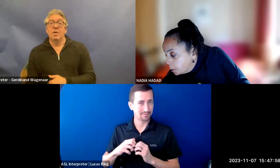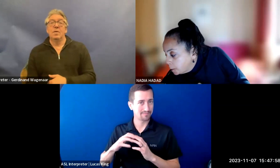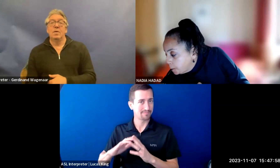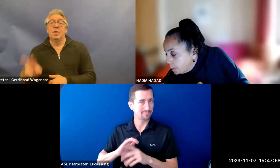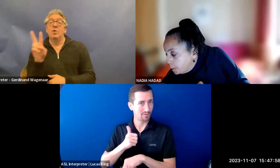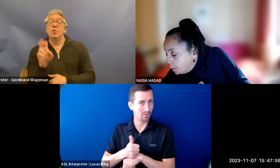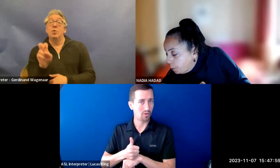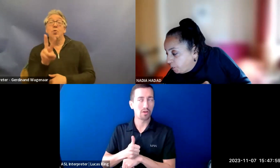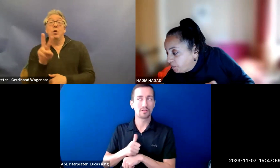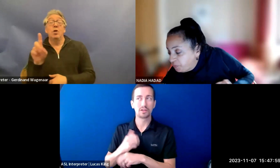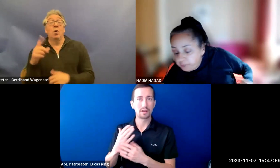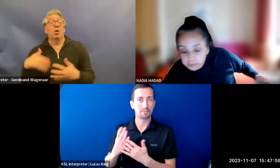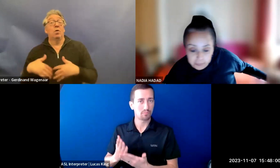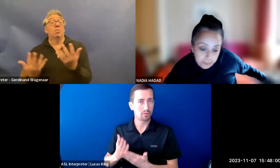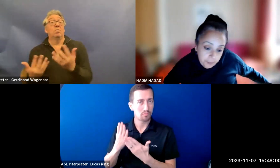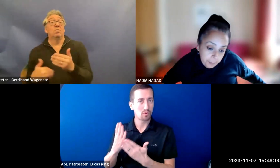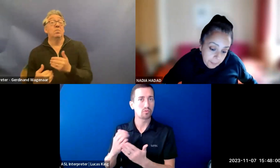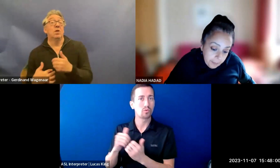whose priority was social inclusion.